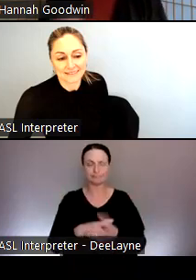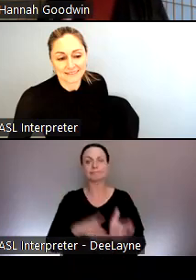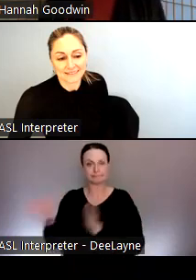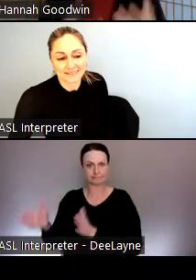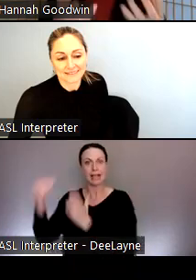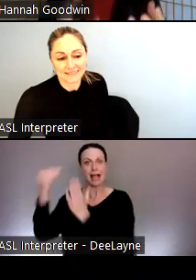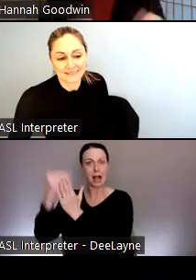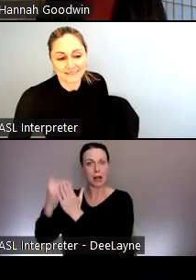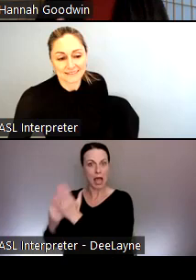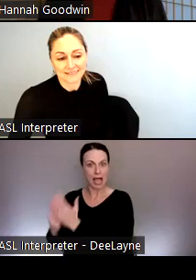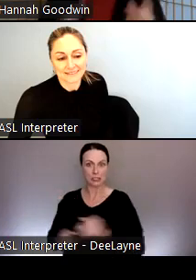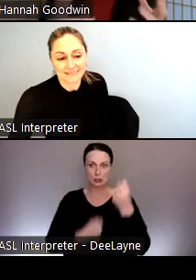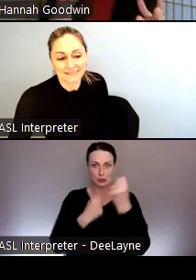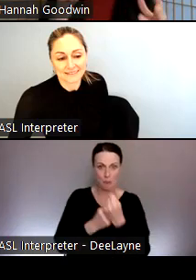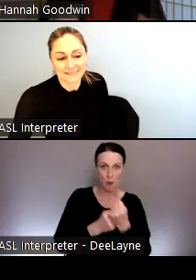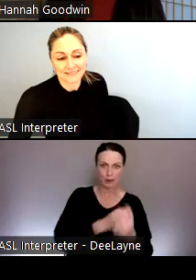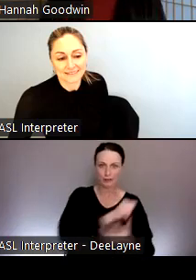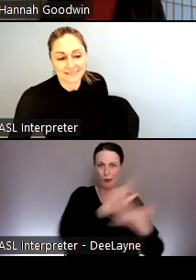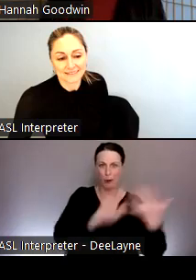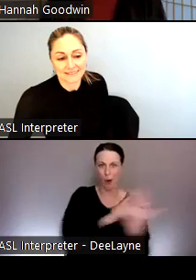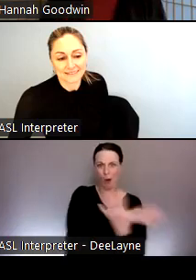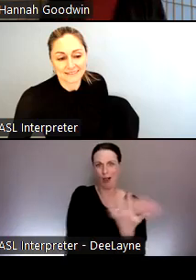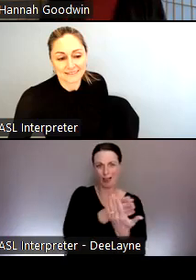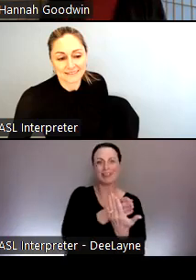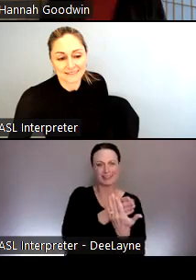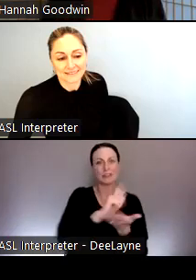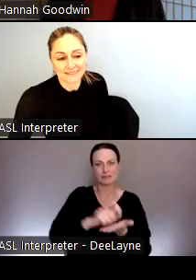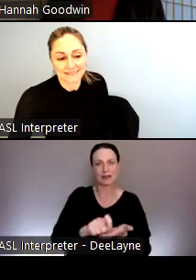supports all of those things that they have written previously.